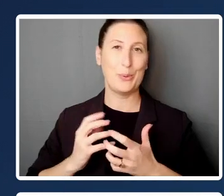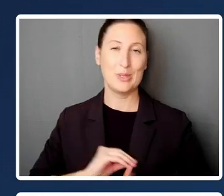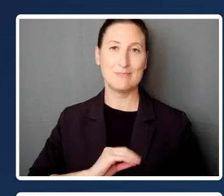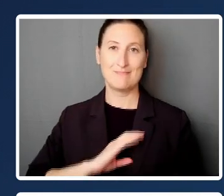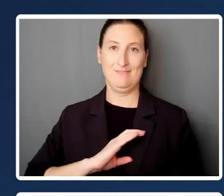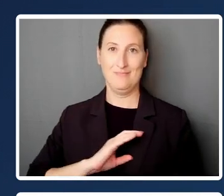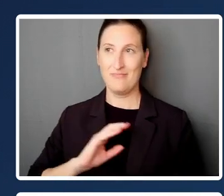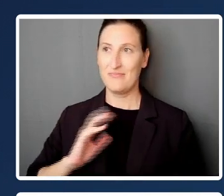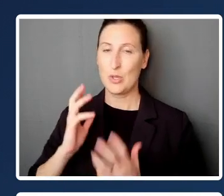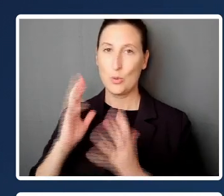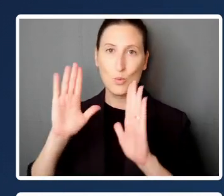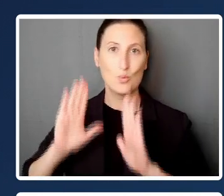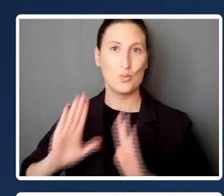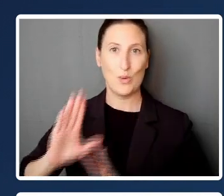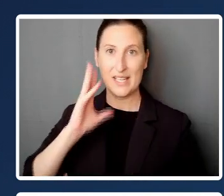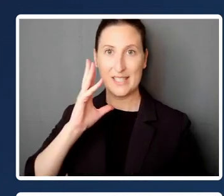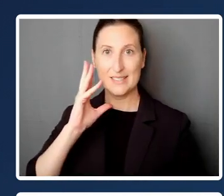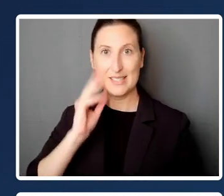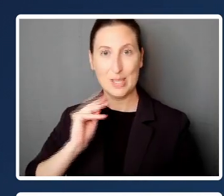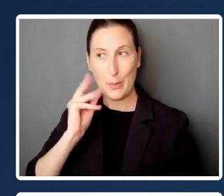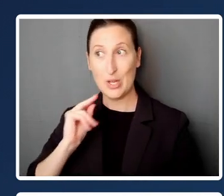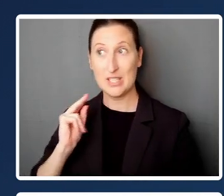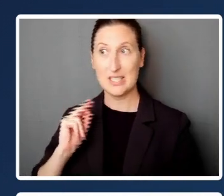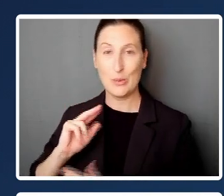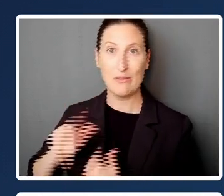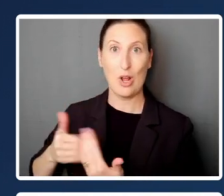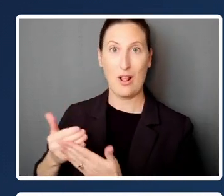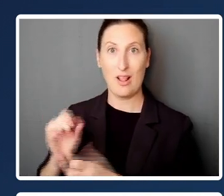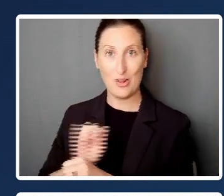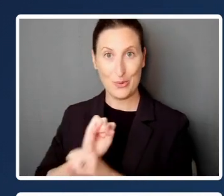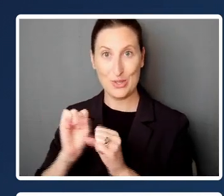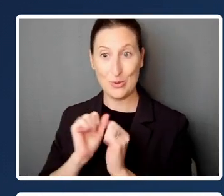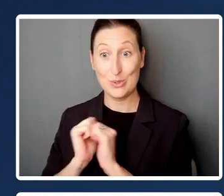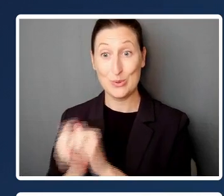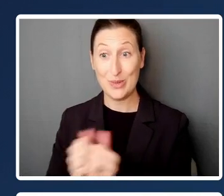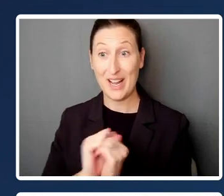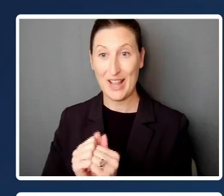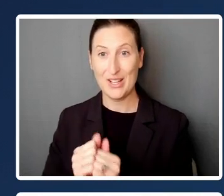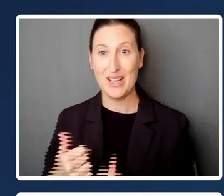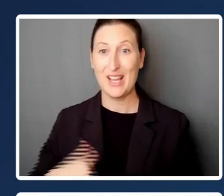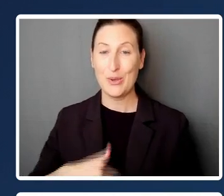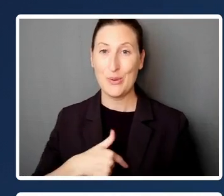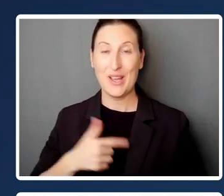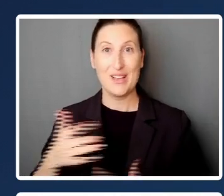have worked on together and that we are highly anticipating the National Youth